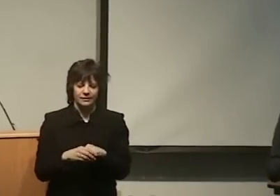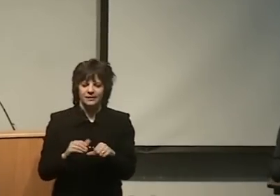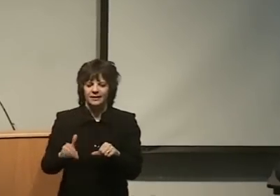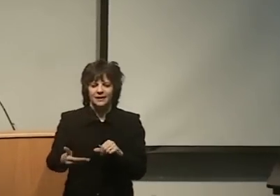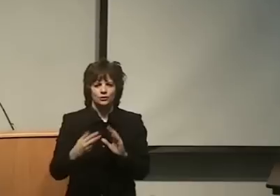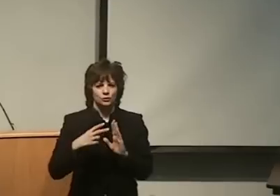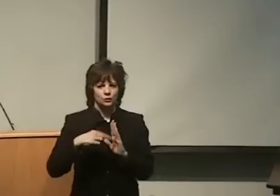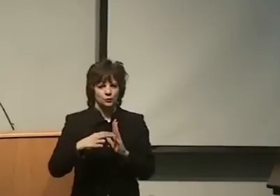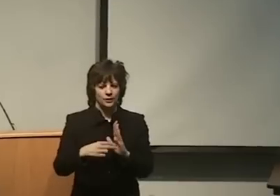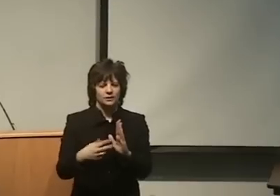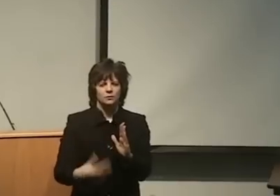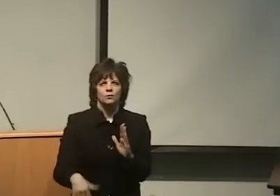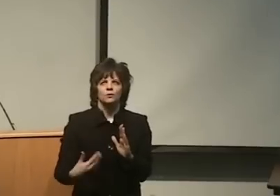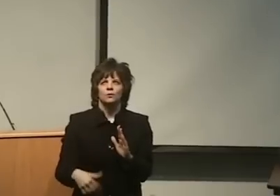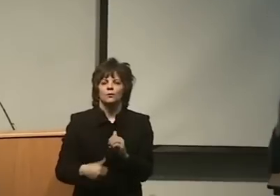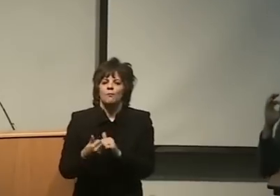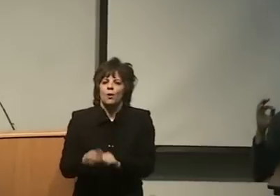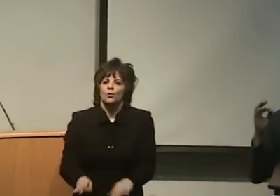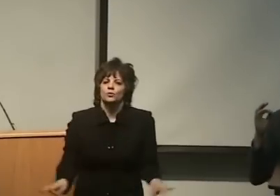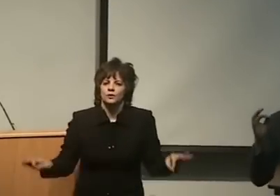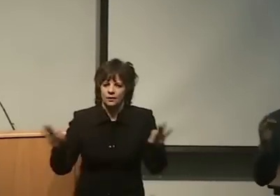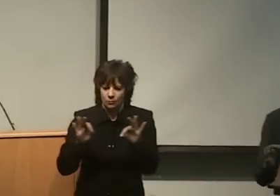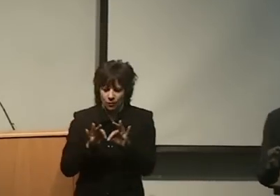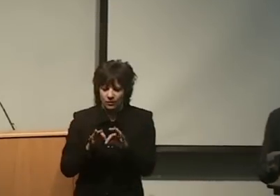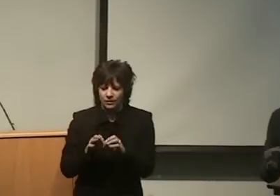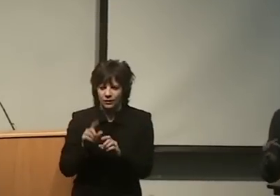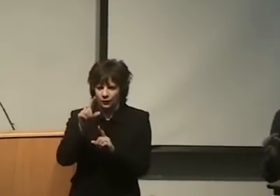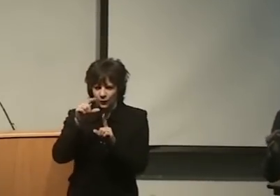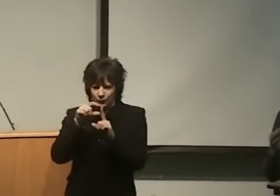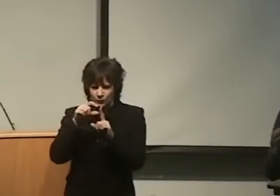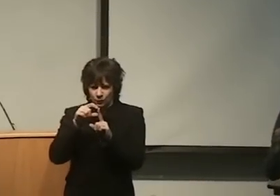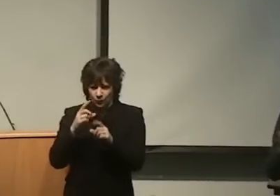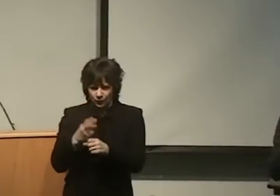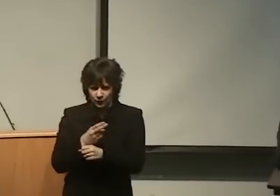There's a special word we have for the people in your class